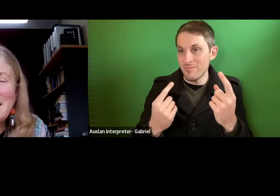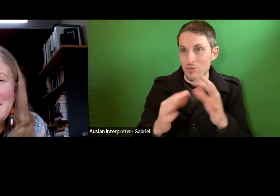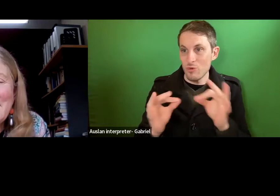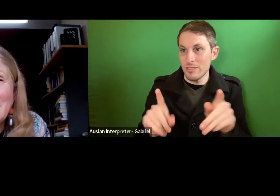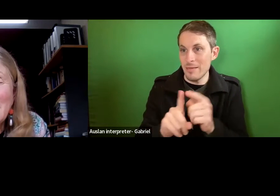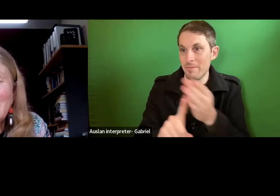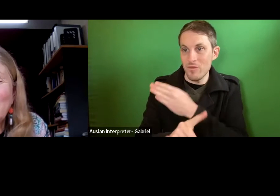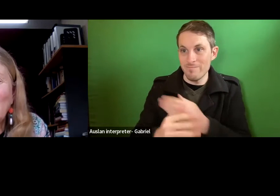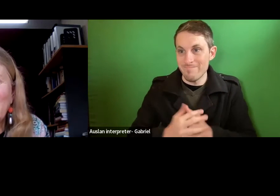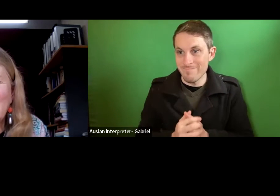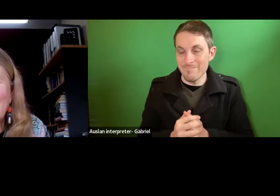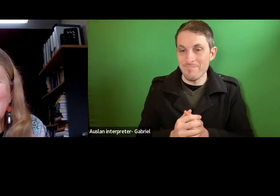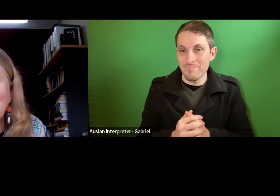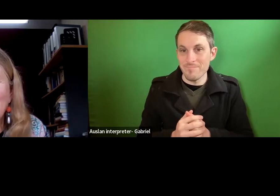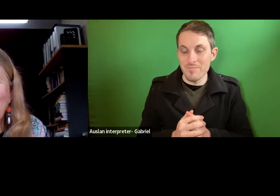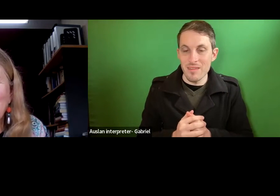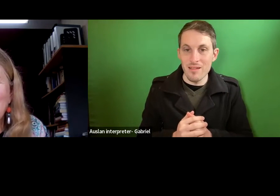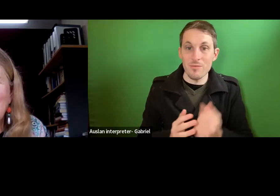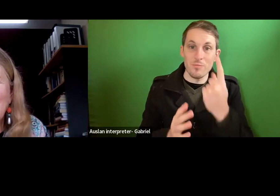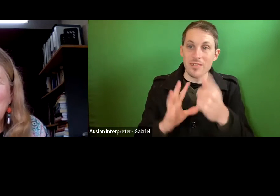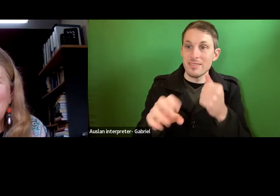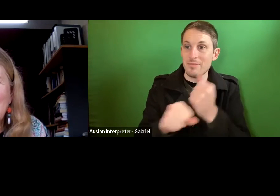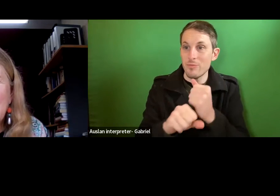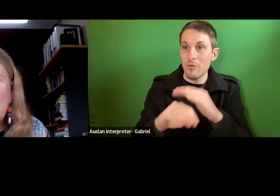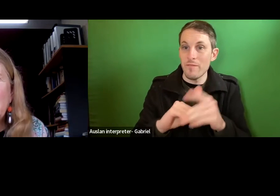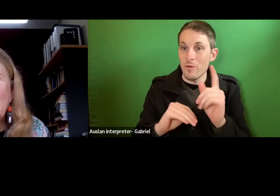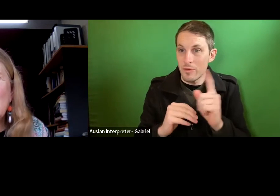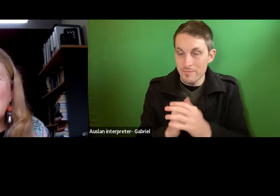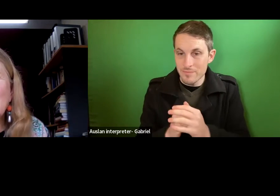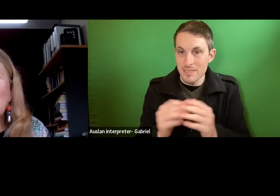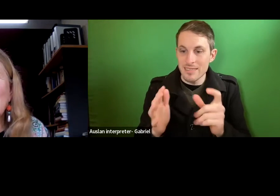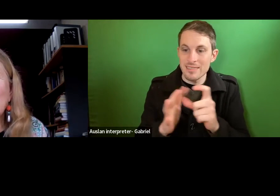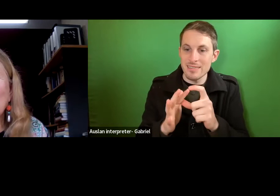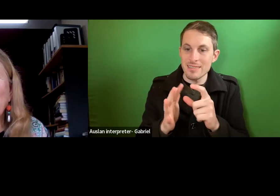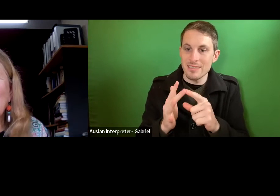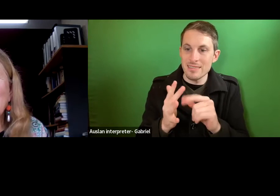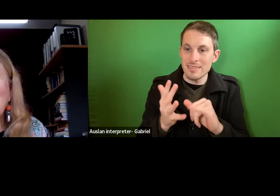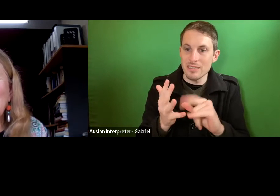And the case in point for this is the discrepancy analysis where some students who were functioning